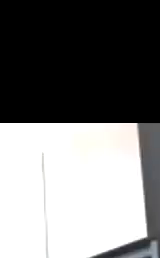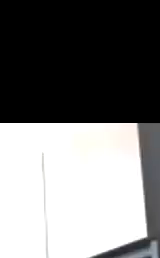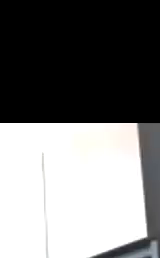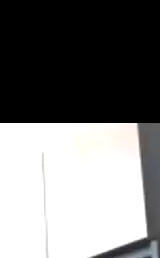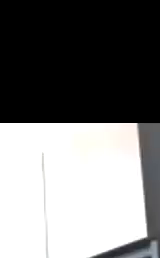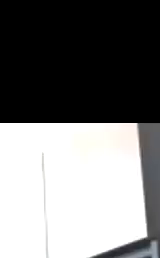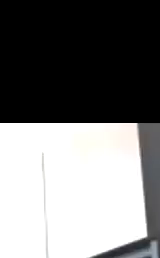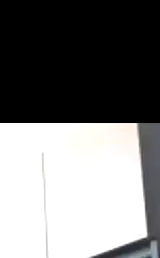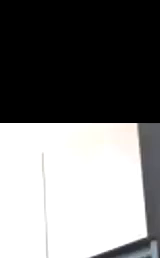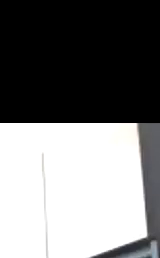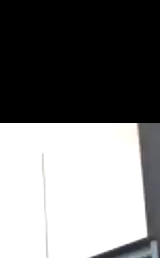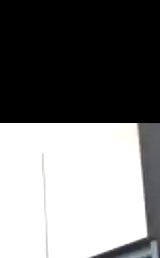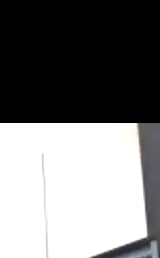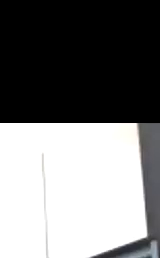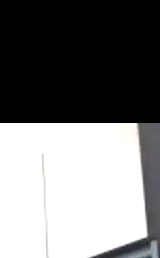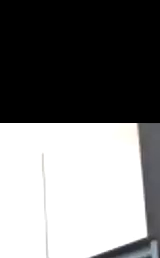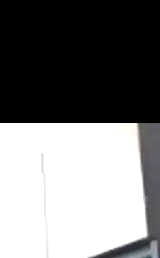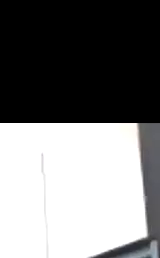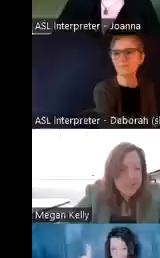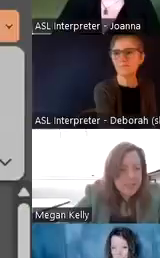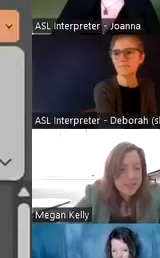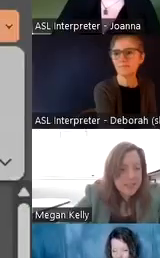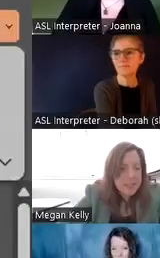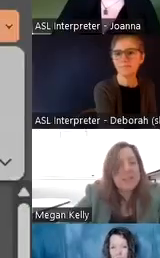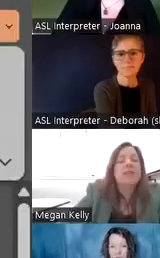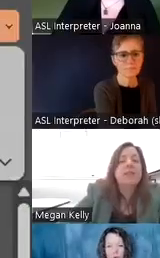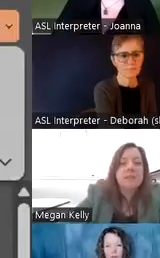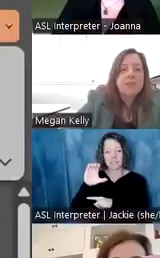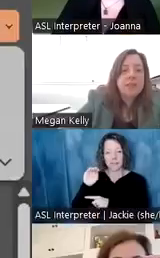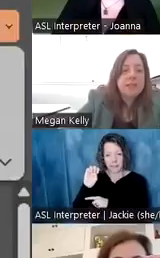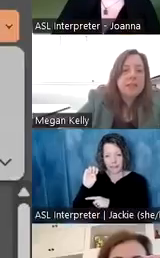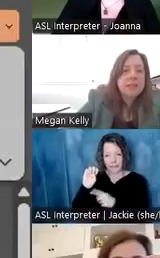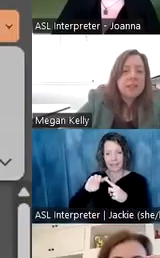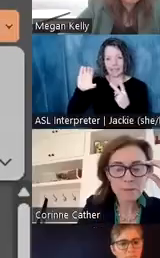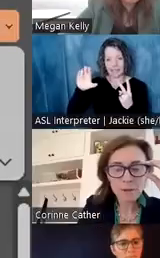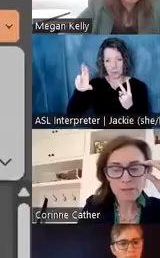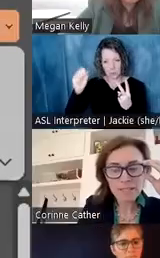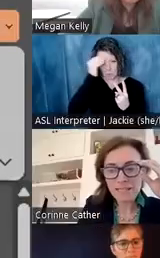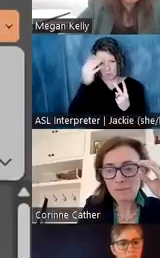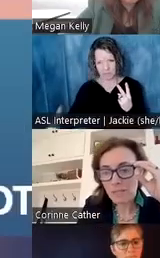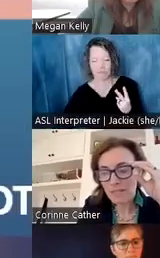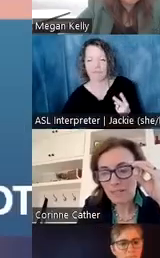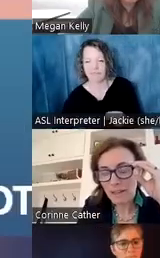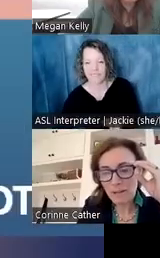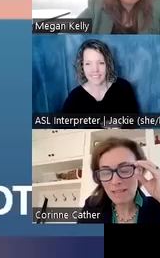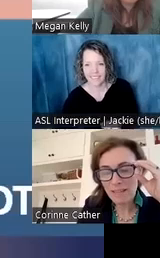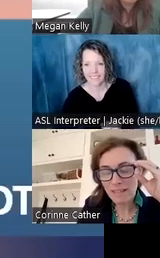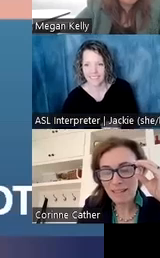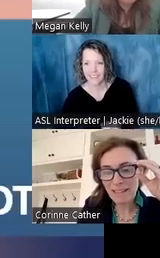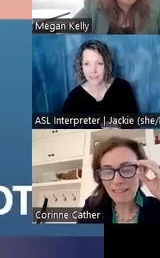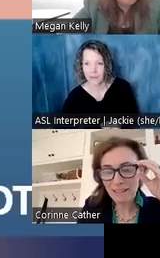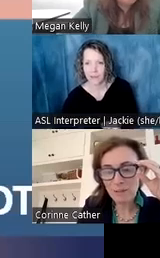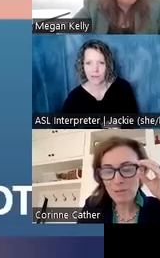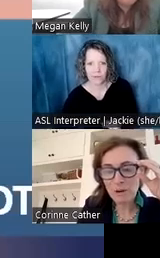are relevant to the CEUs and CMEs. But what a fantastic presentation was. I can't agree more.